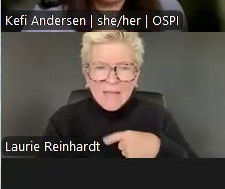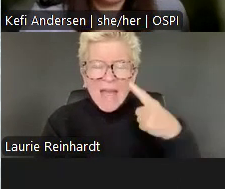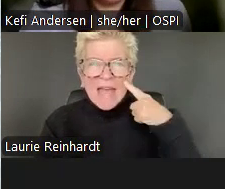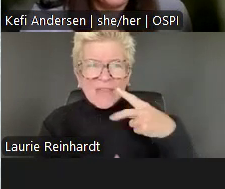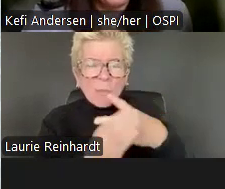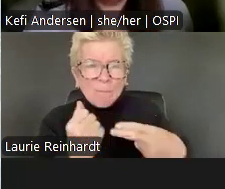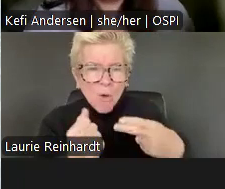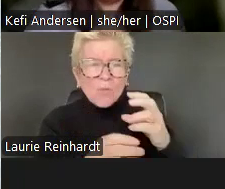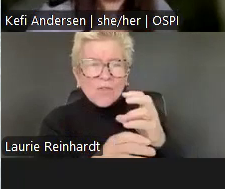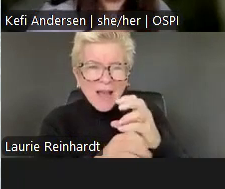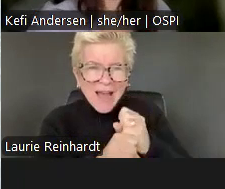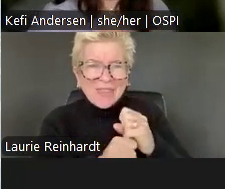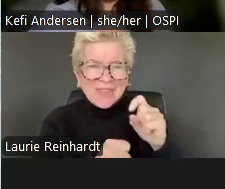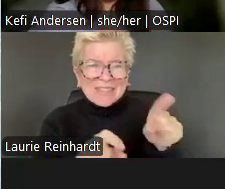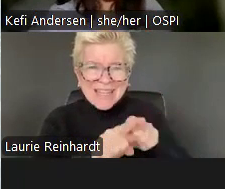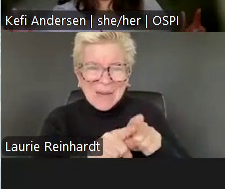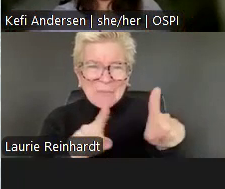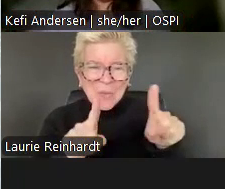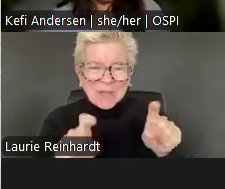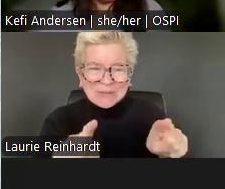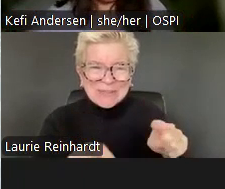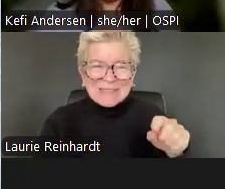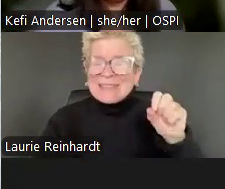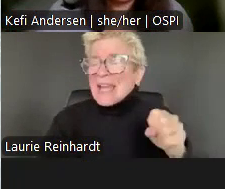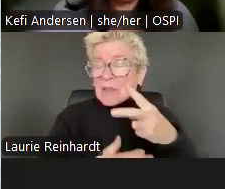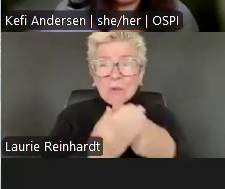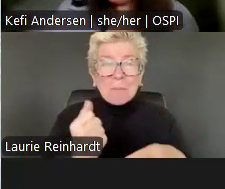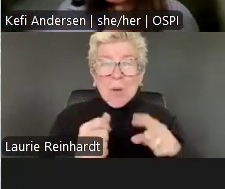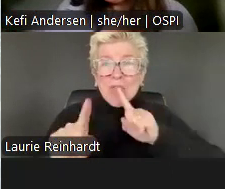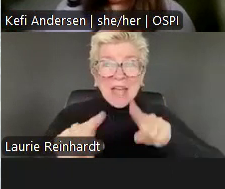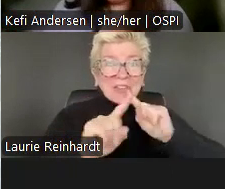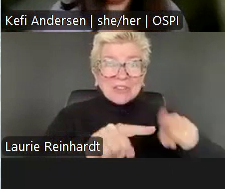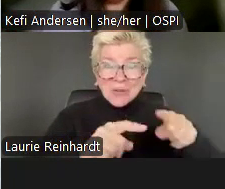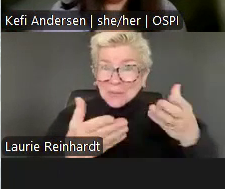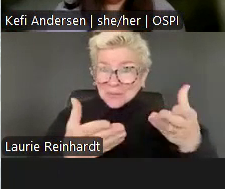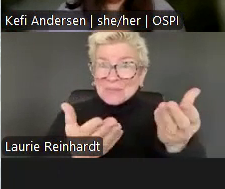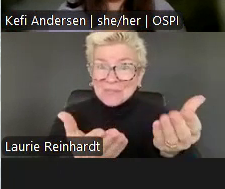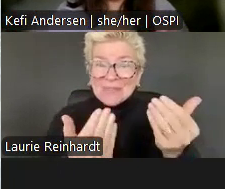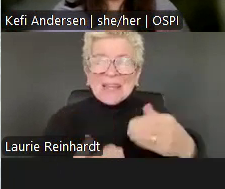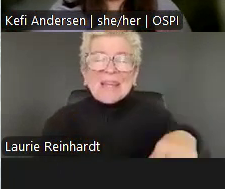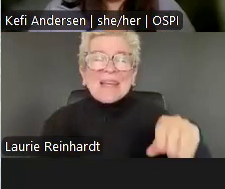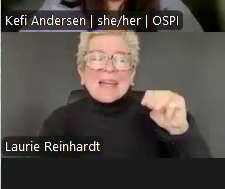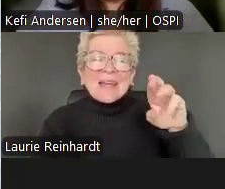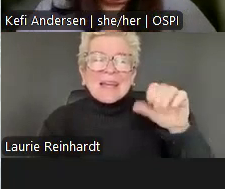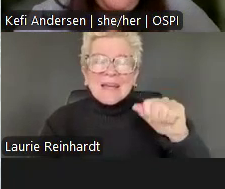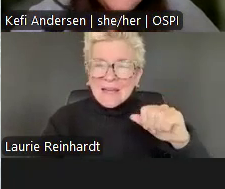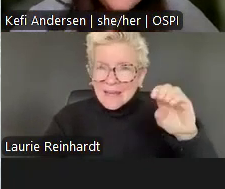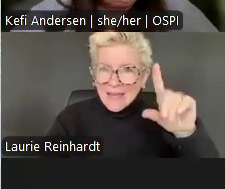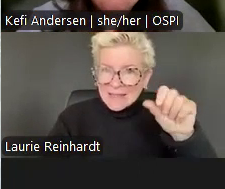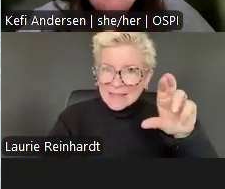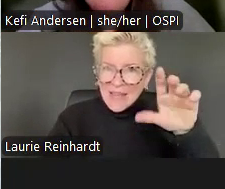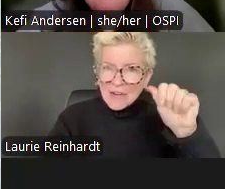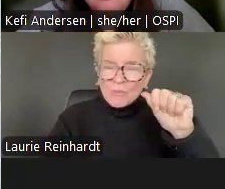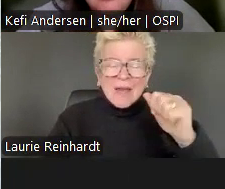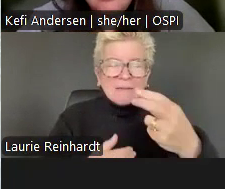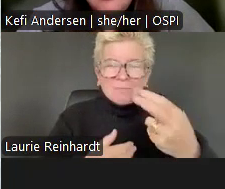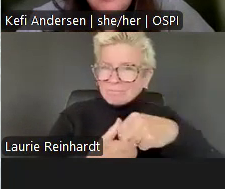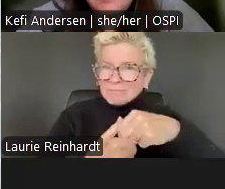in tandem, yeah. Alexandra please jump in if I'm getting anything wrong,